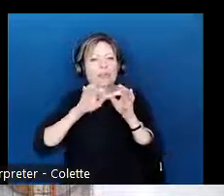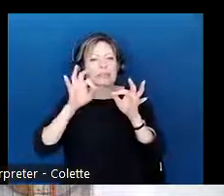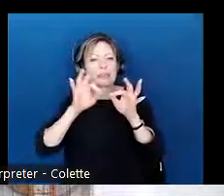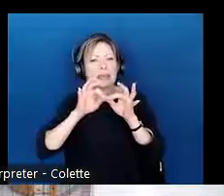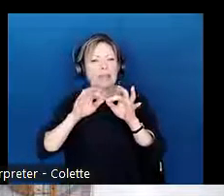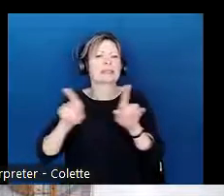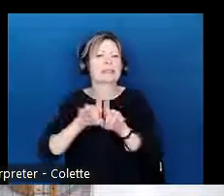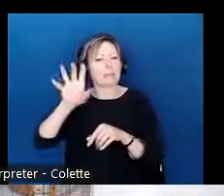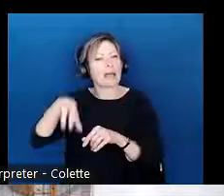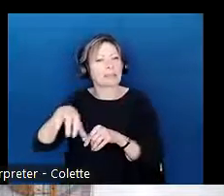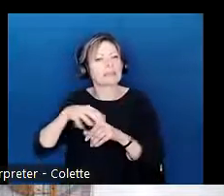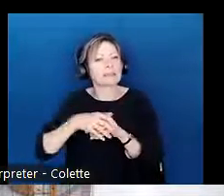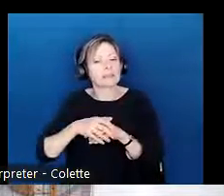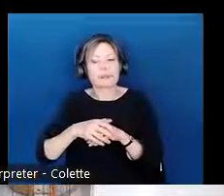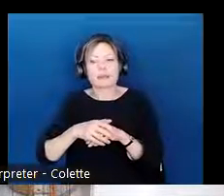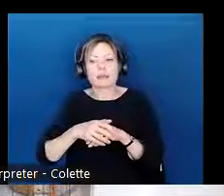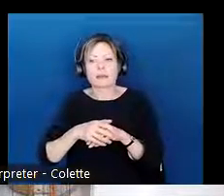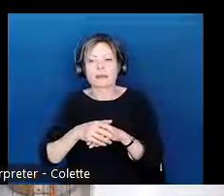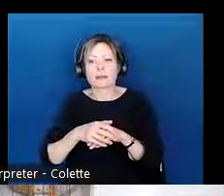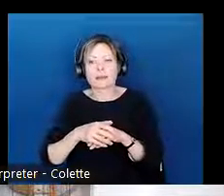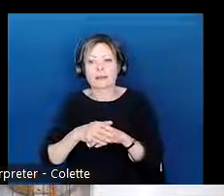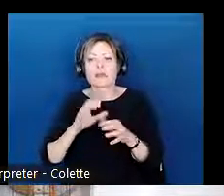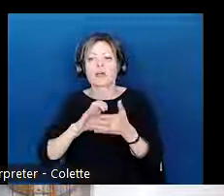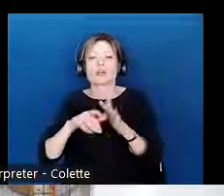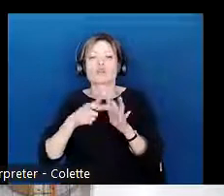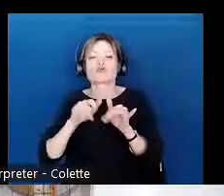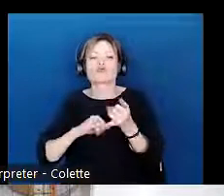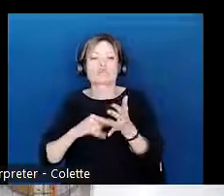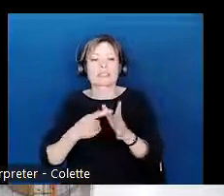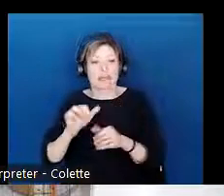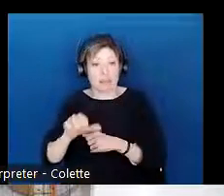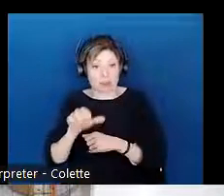yeah you are correct it's to what like that you the trail goes towards the east of the uh the